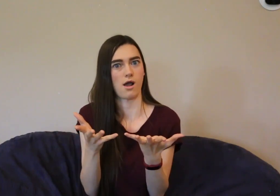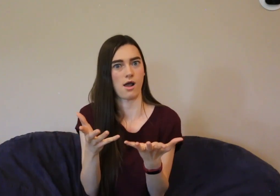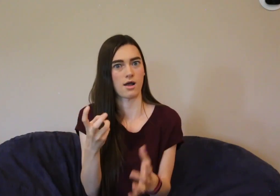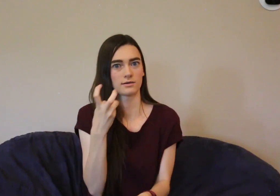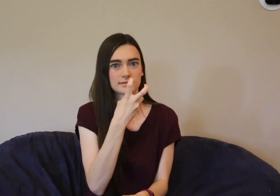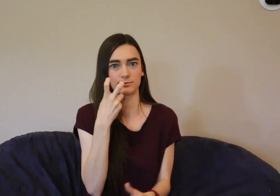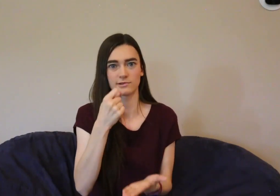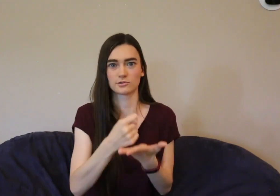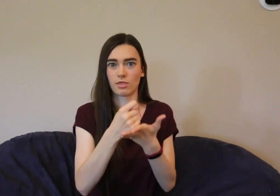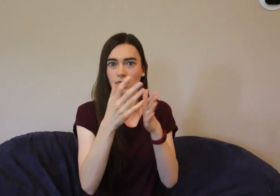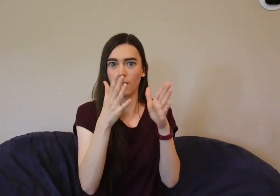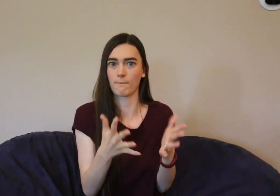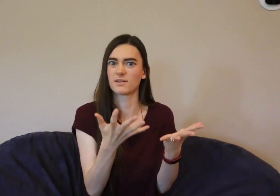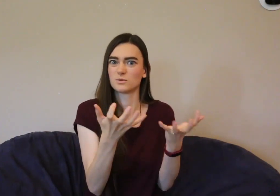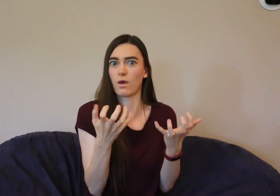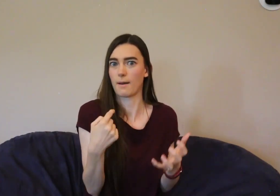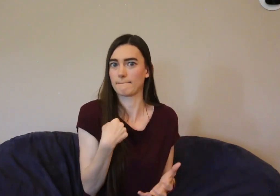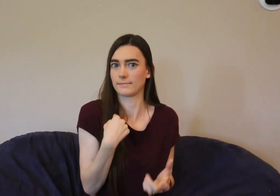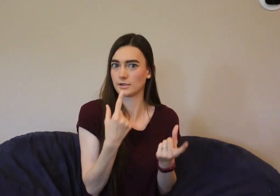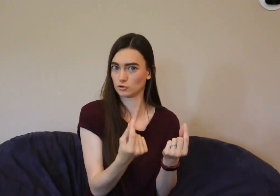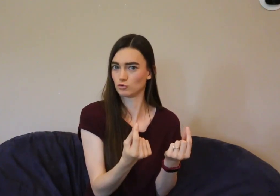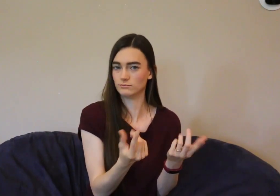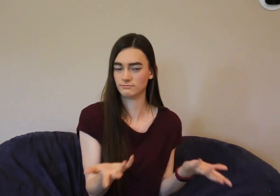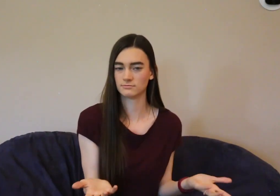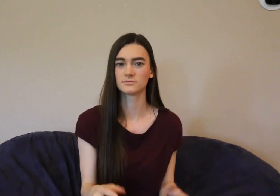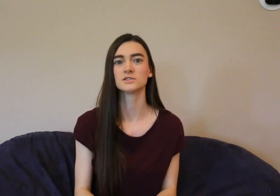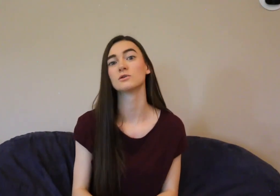I was able to do what the speech therapist wanted me to do.